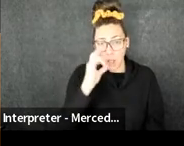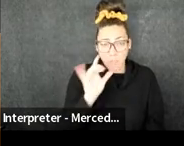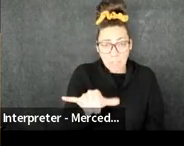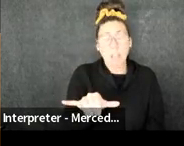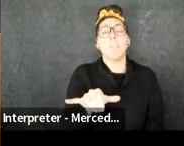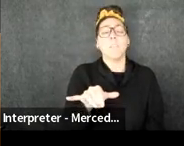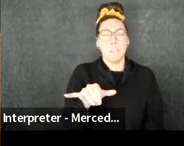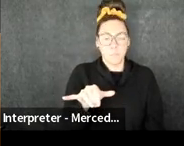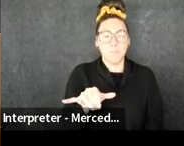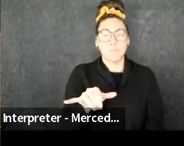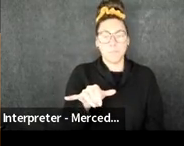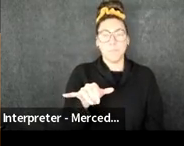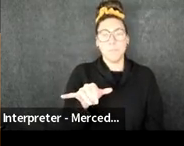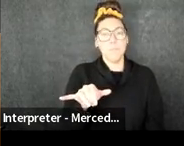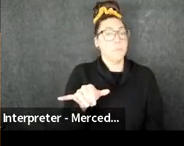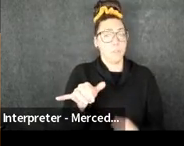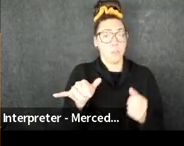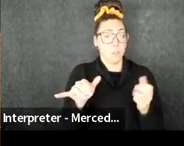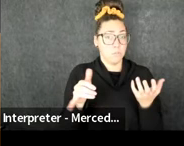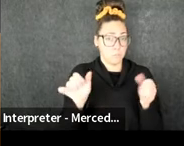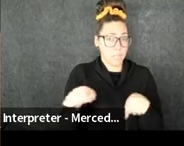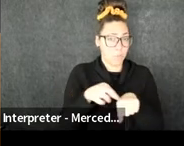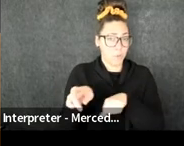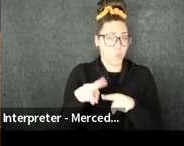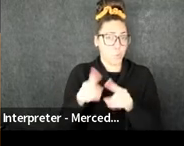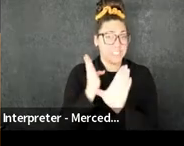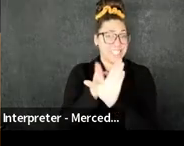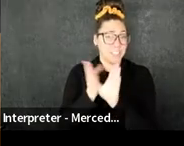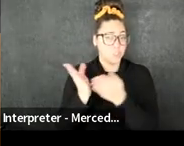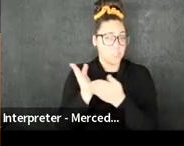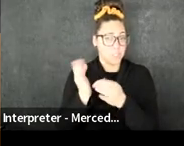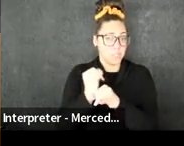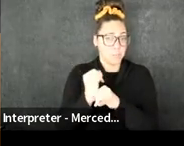are to refer them out to either psych services on campus or another service off